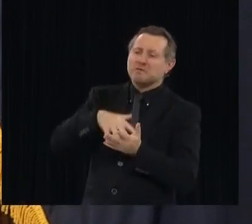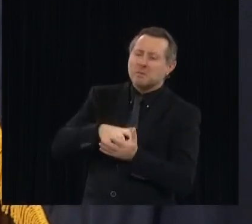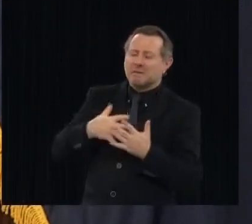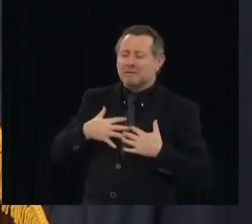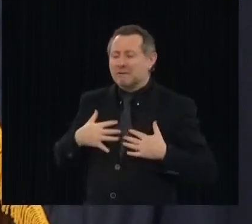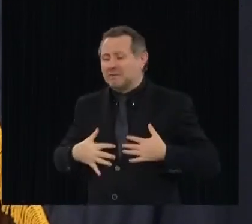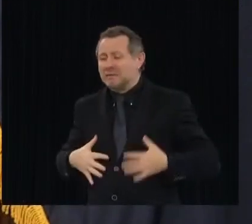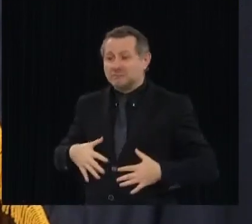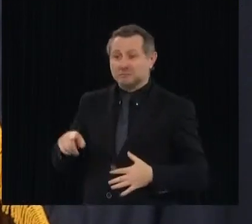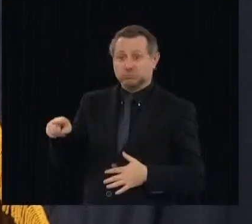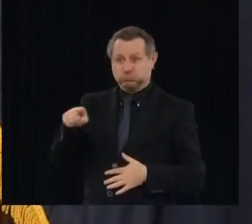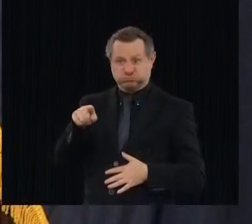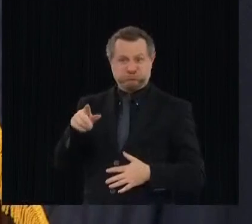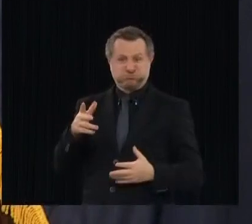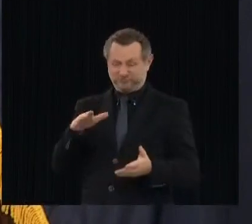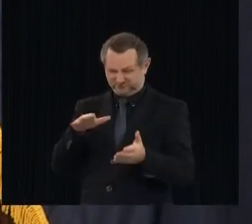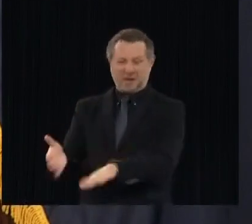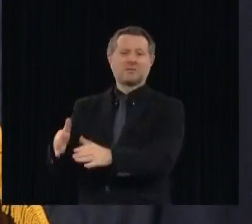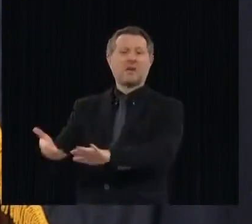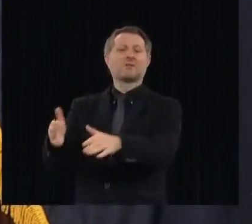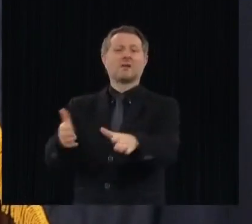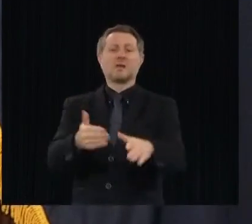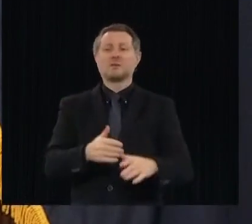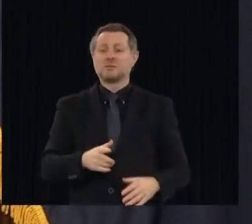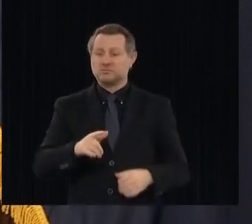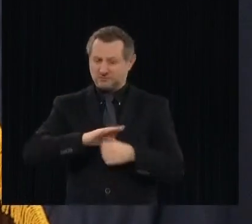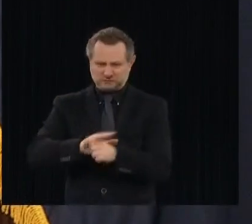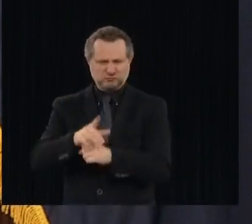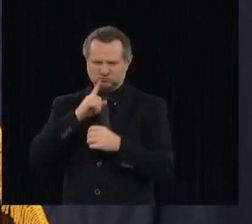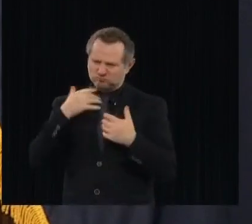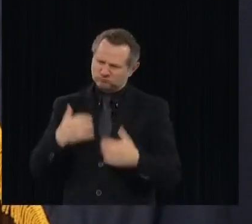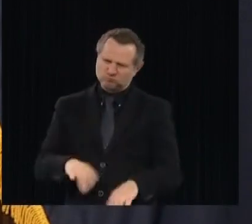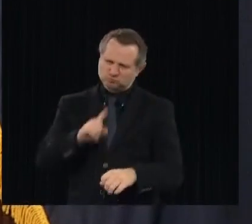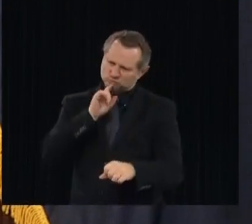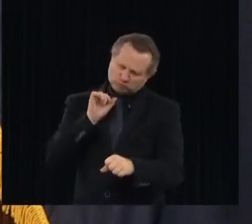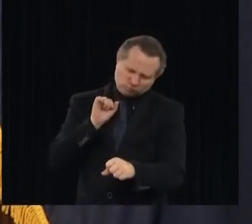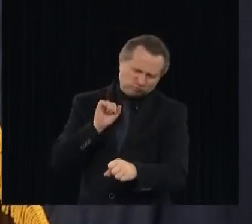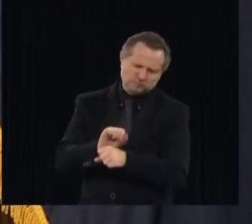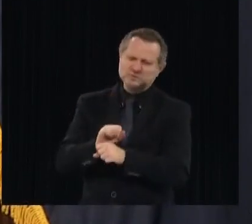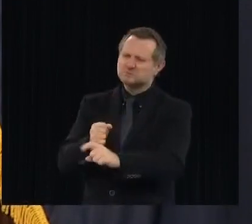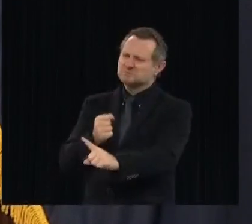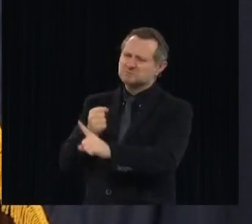STILL PEOPLE DIED.